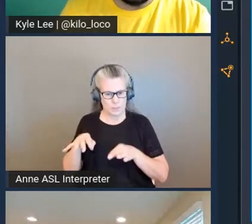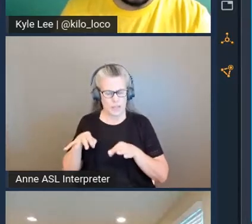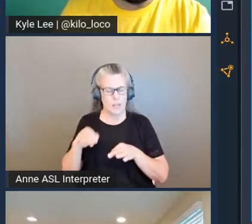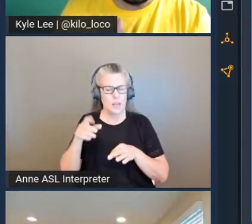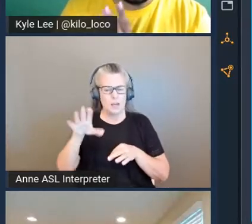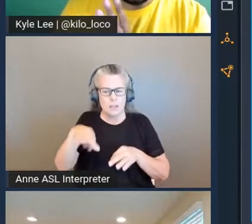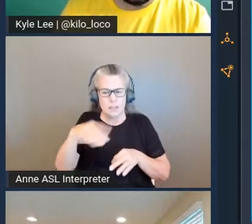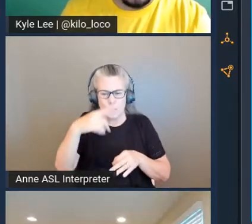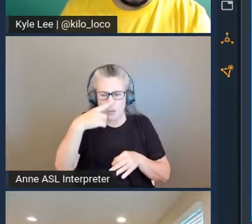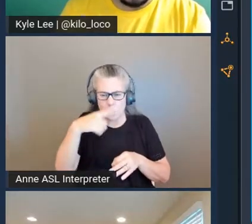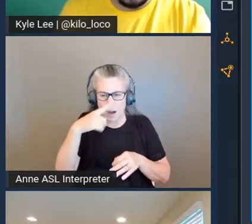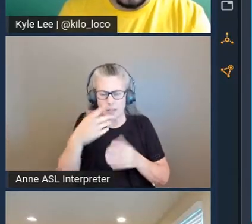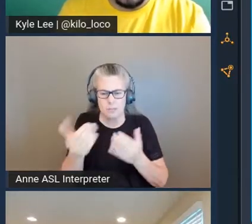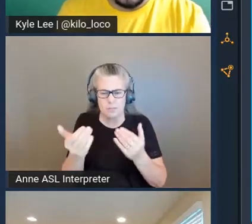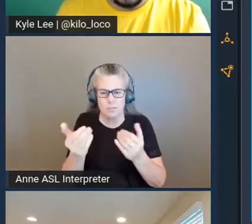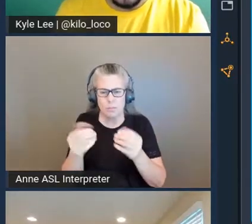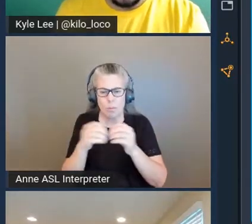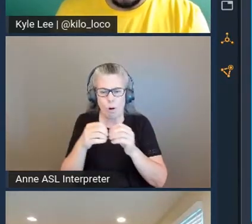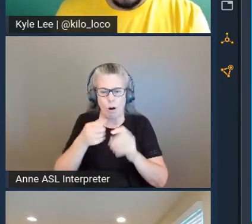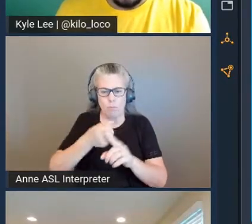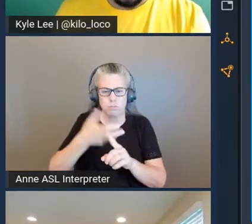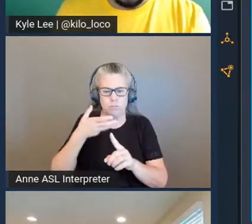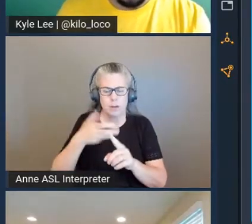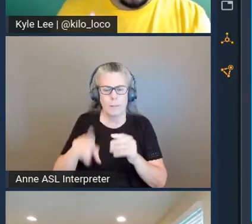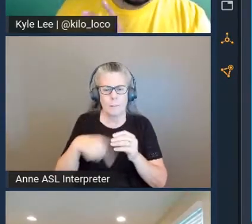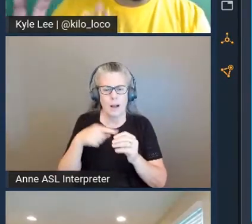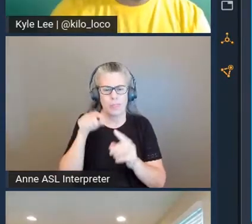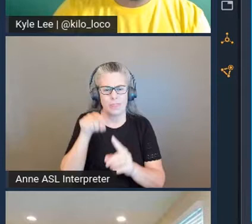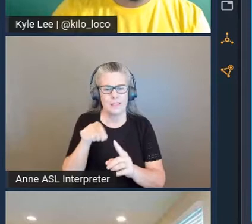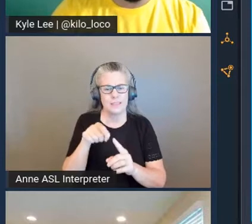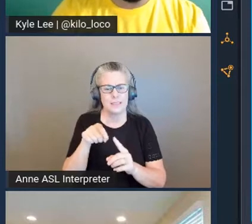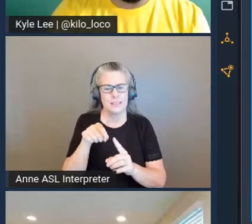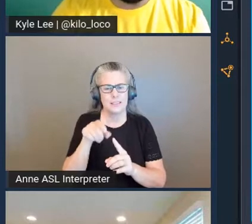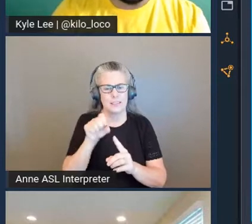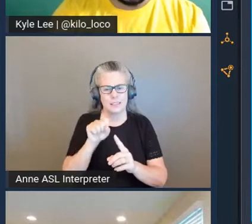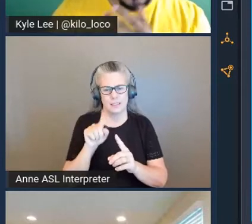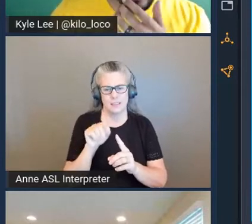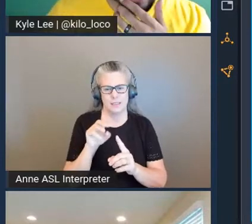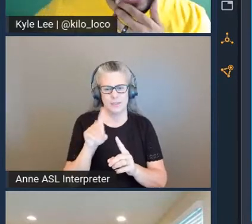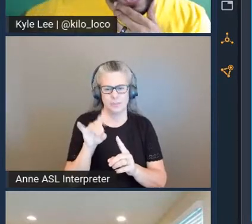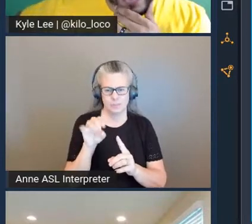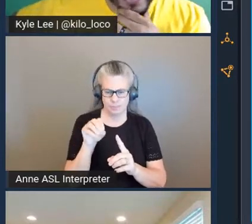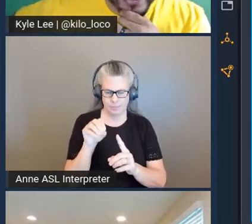about SageMaker Studio and like what is, what exactly are we looking at right here?